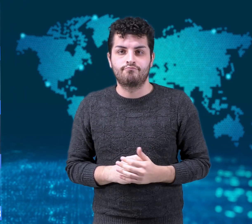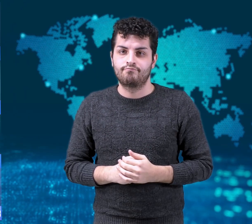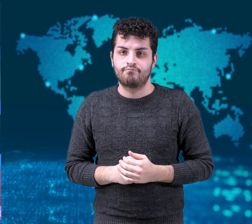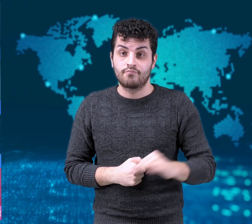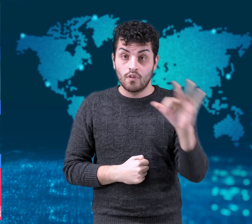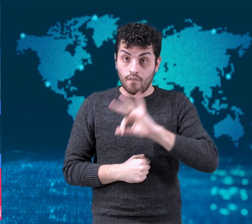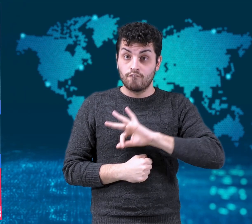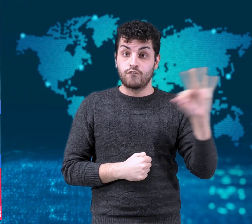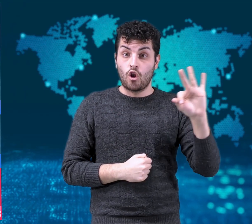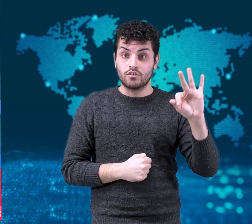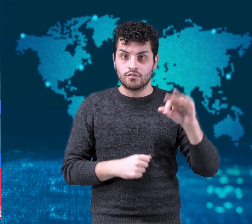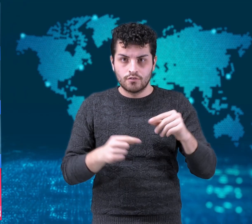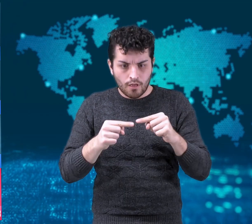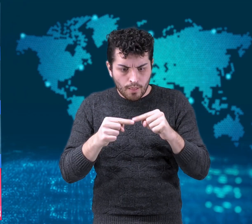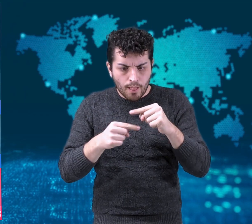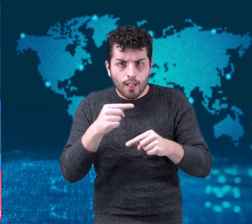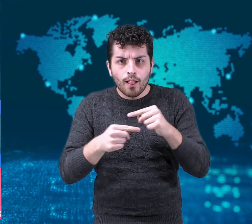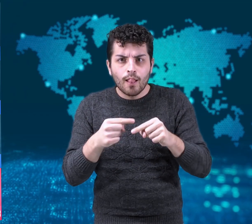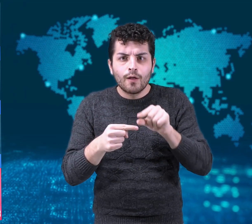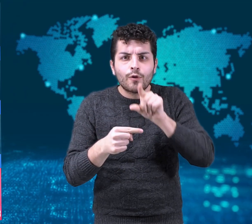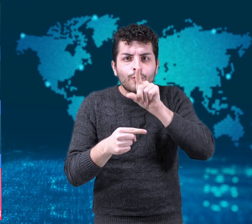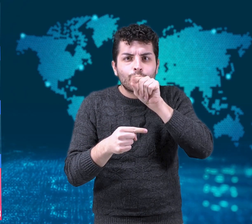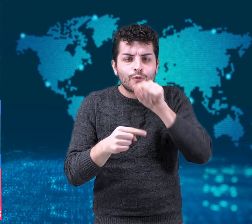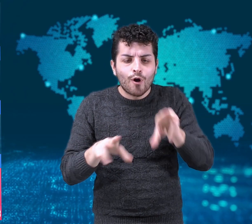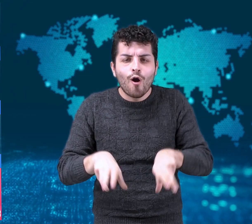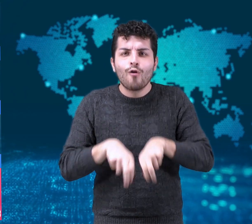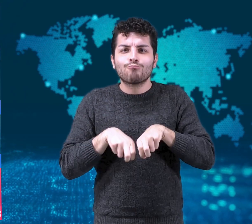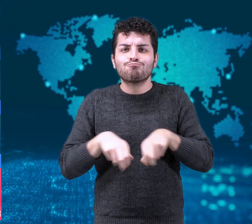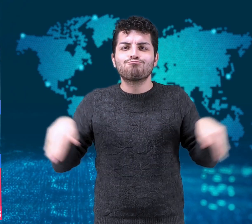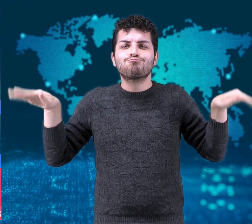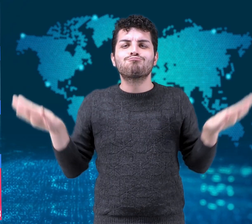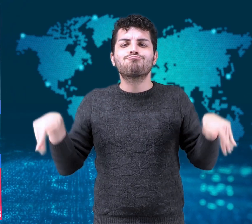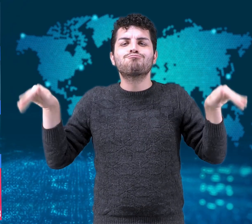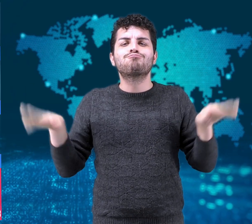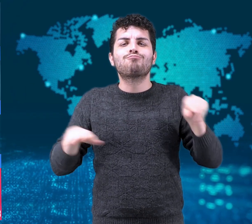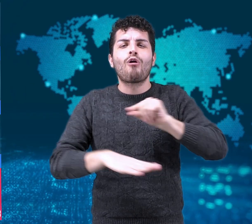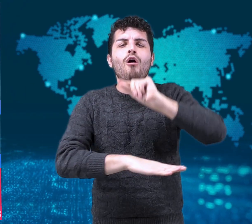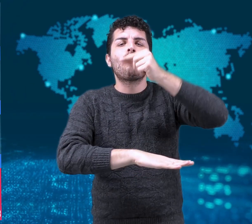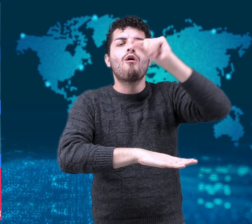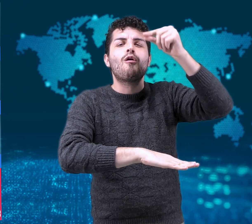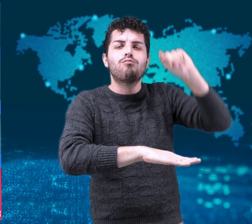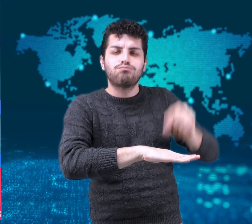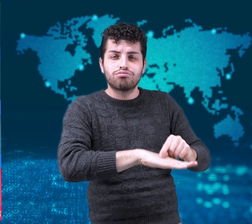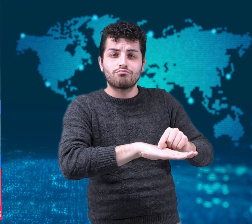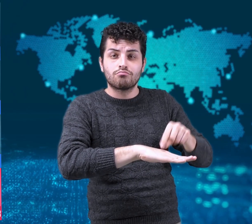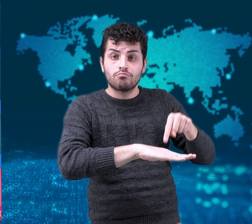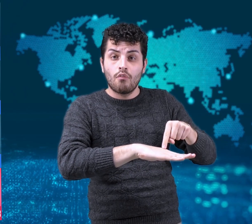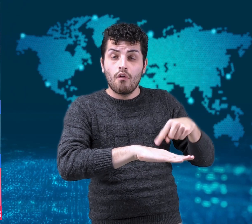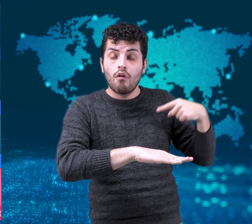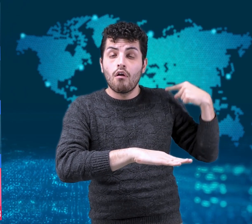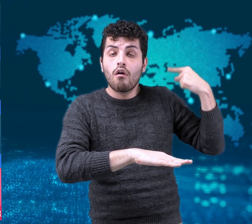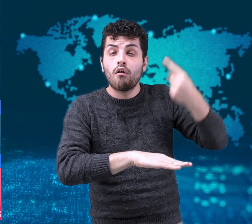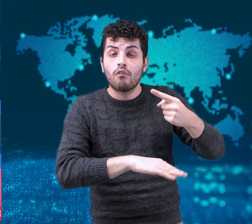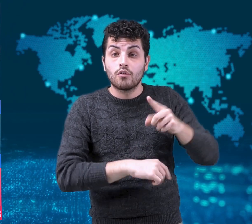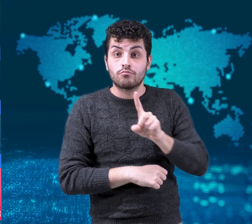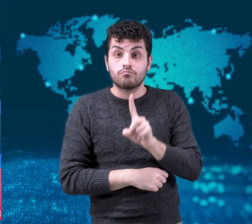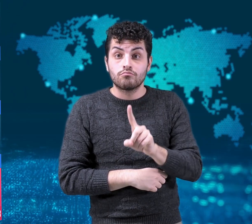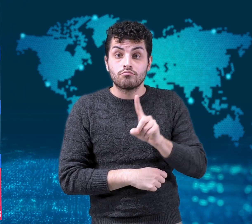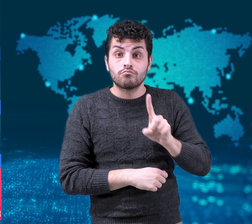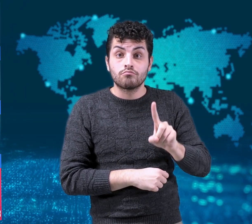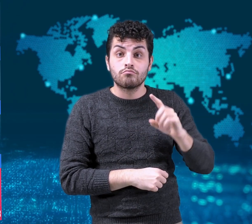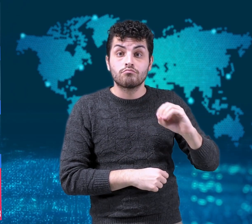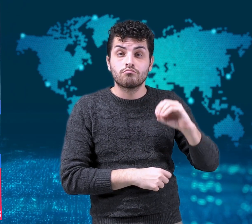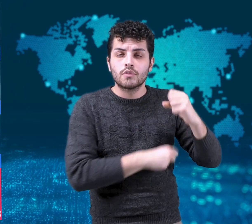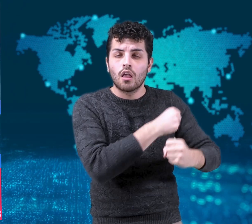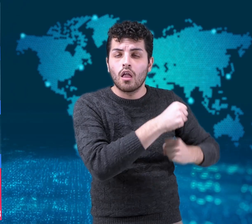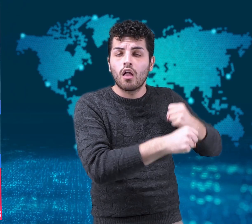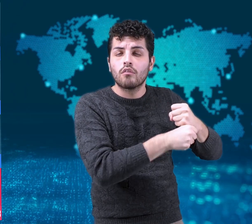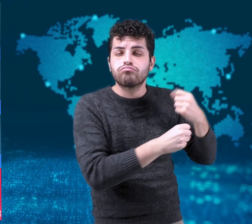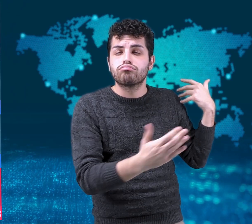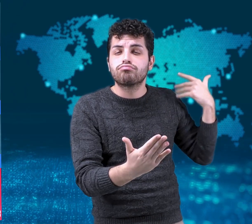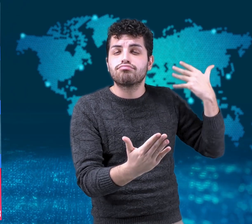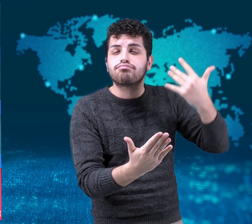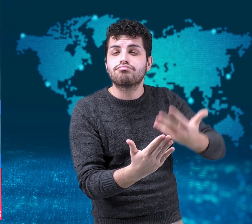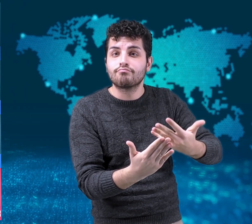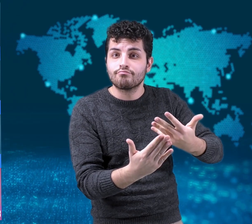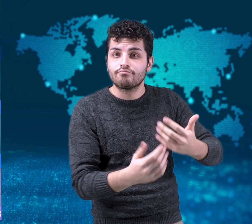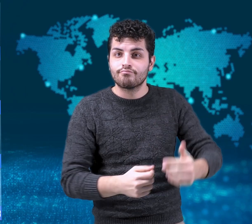Pigeon message found 110 years later.